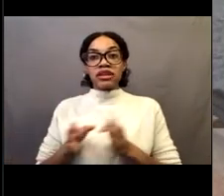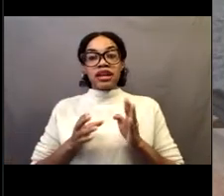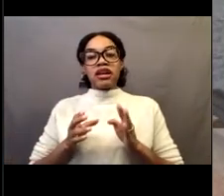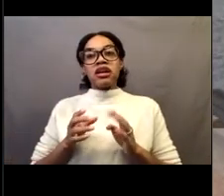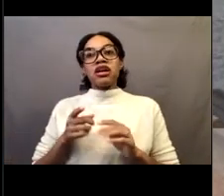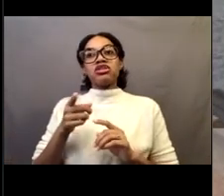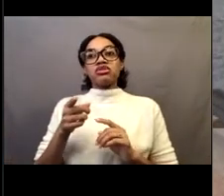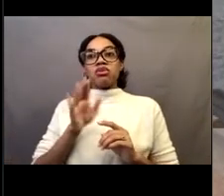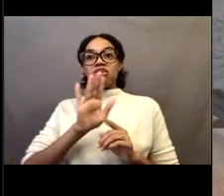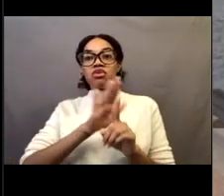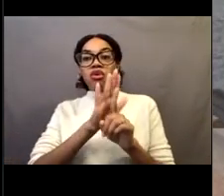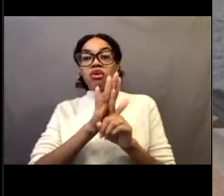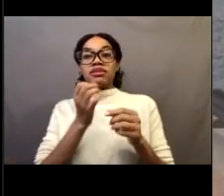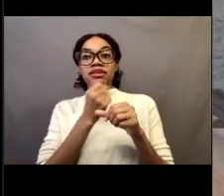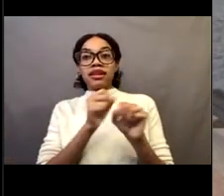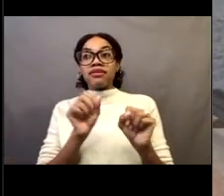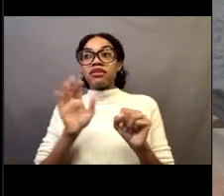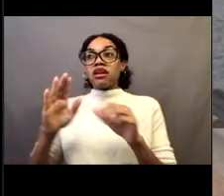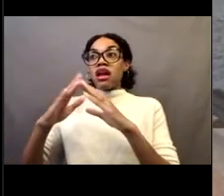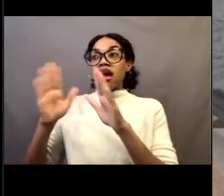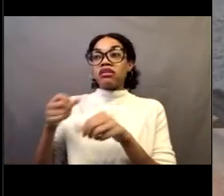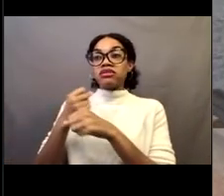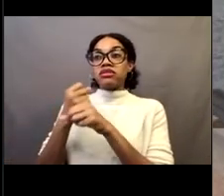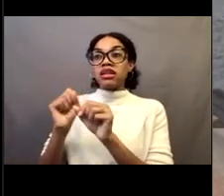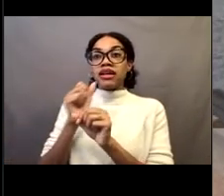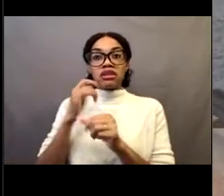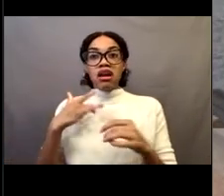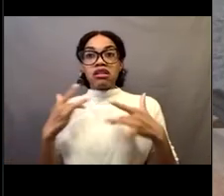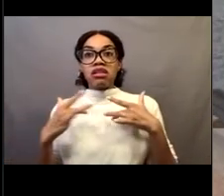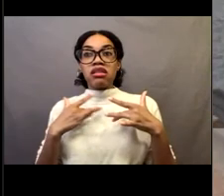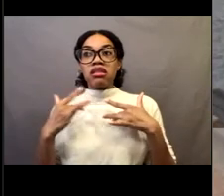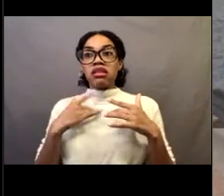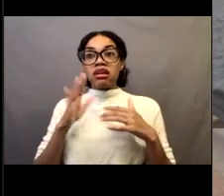or your house's safety or your family or your pets, right?